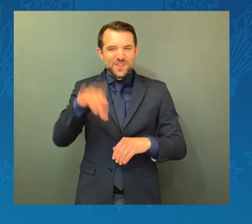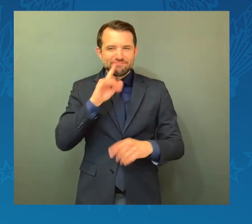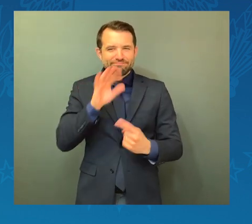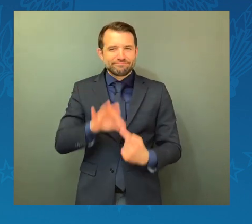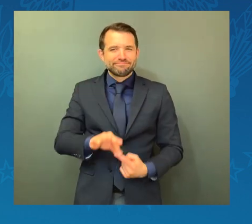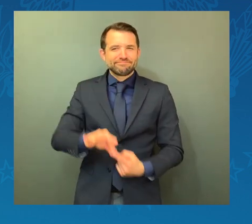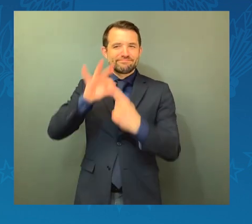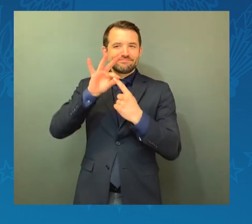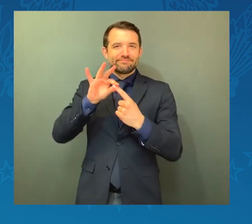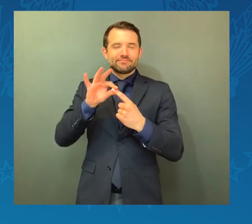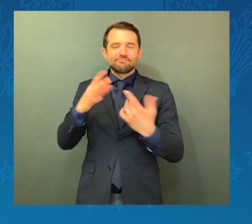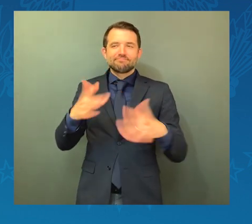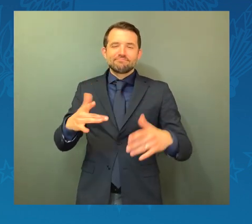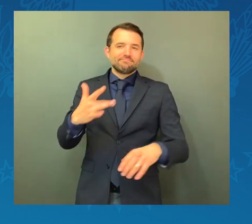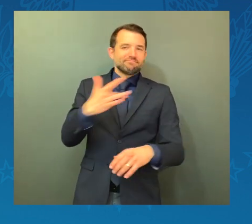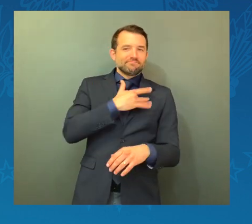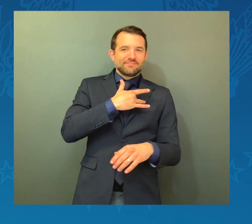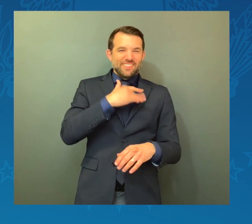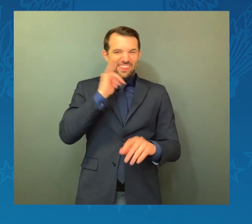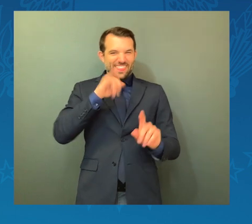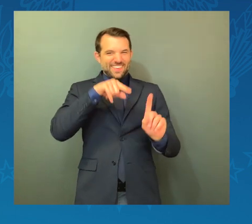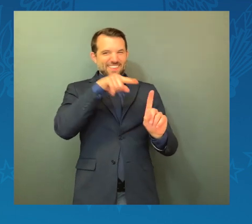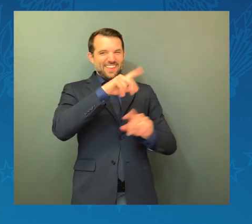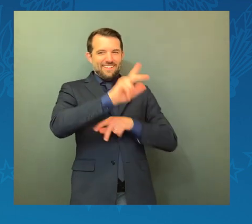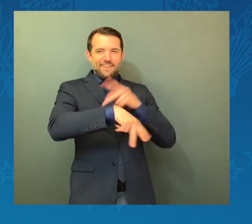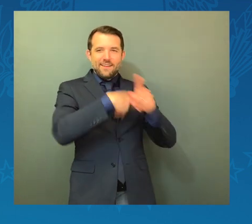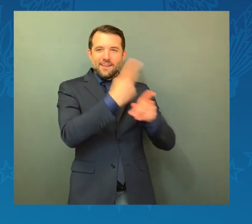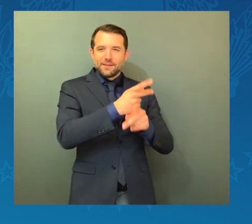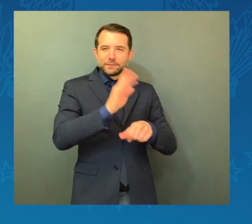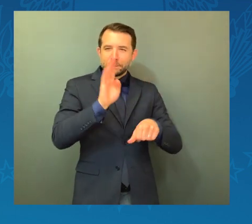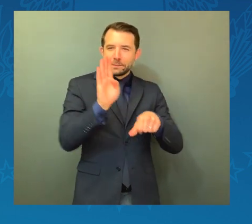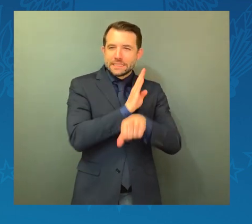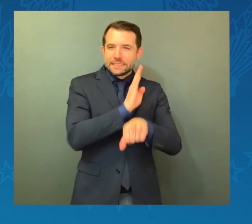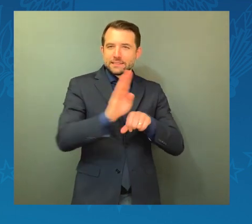in the community where you can go and where families go